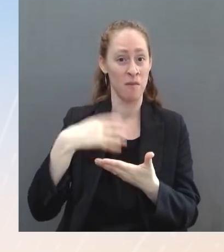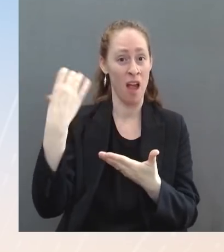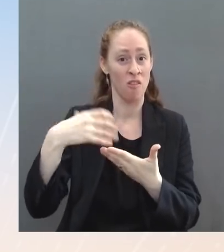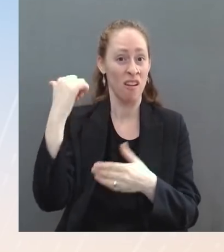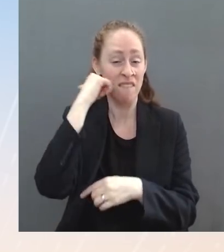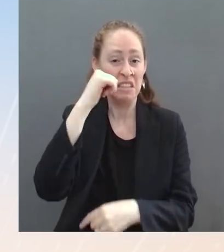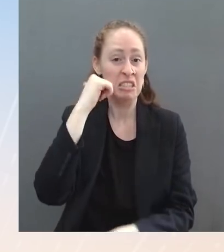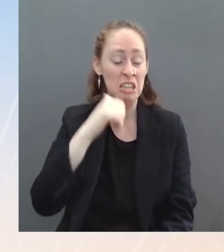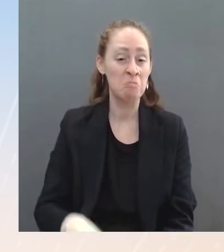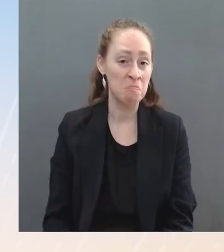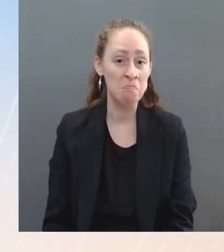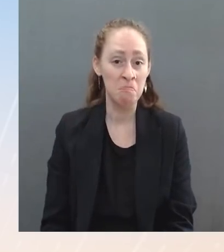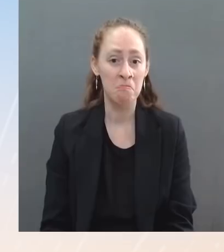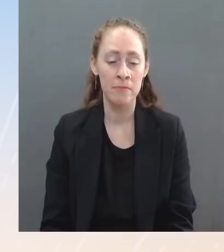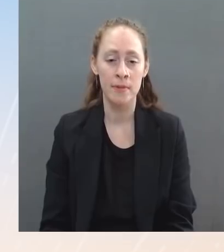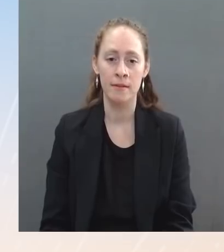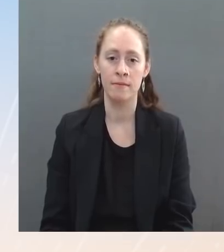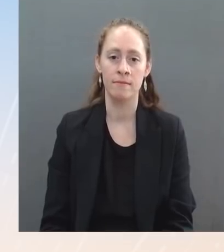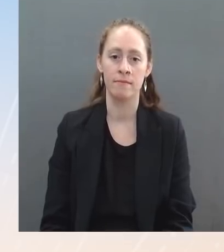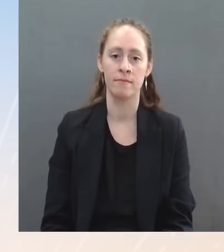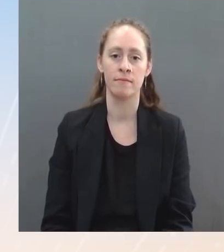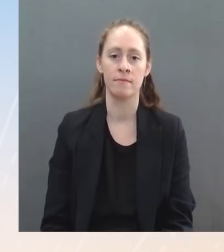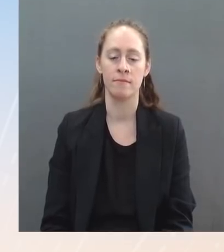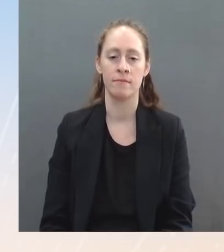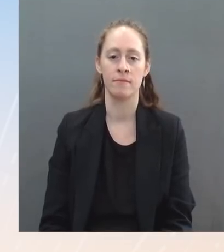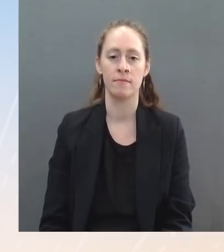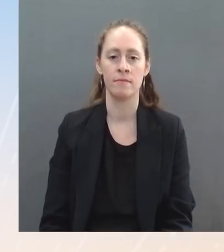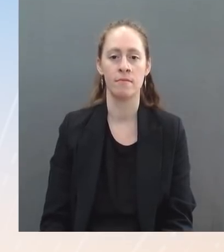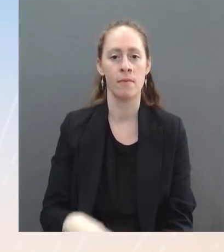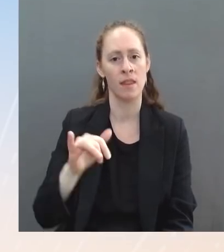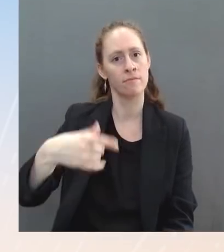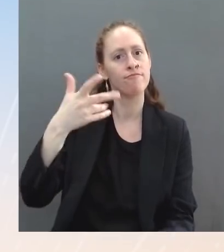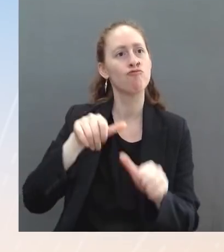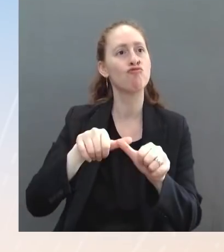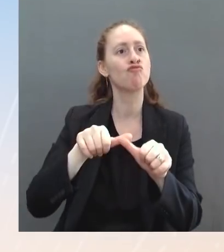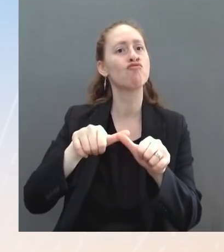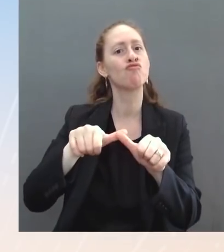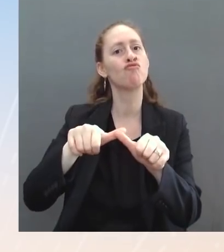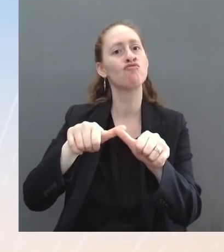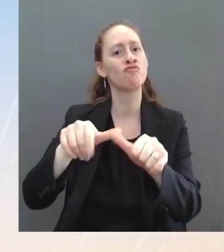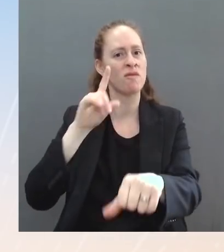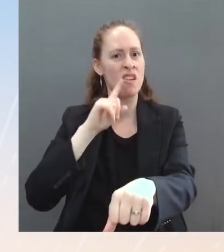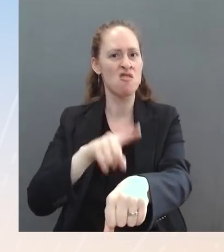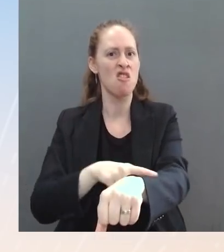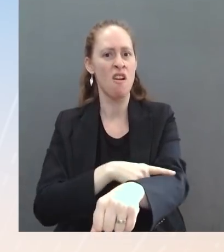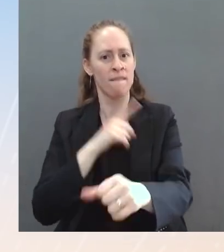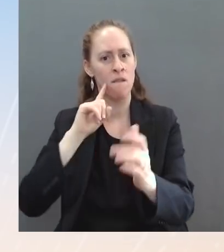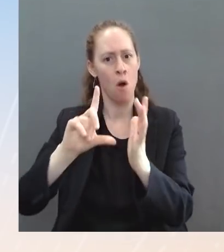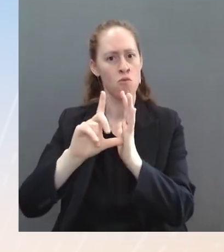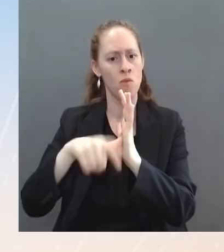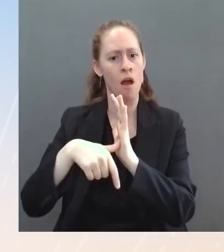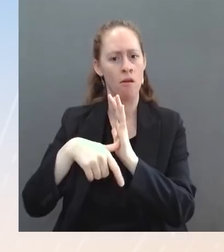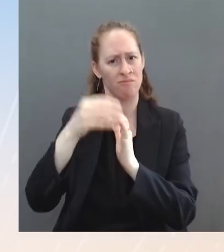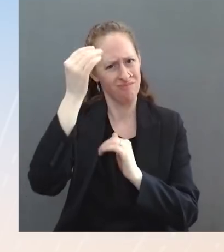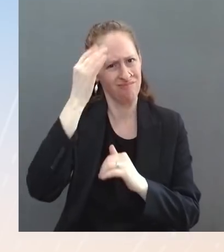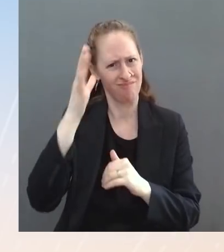that that is the most ambitious, aggressive, historic effort to try to replace supply in the short term.